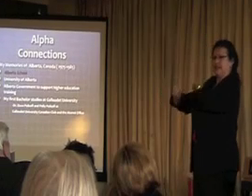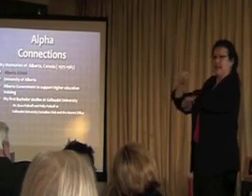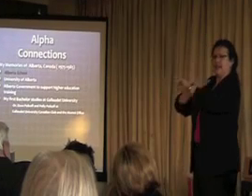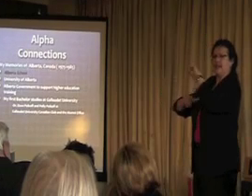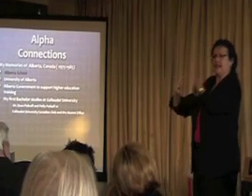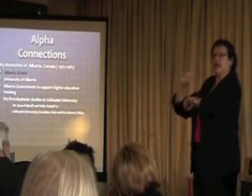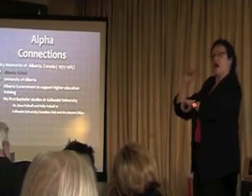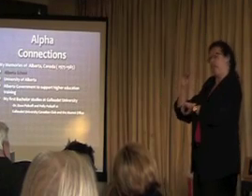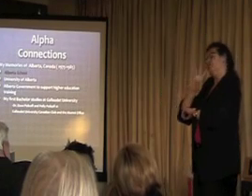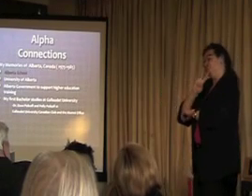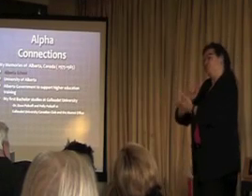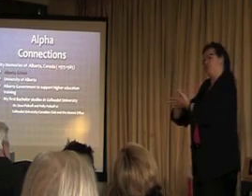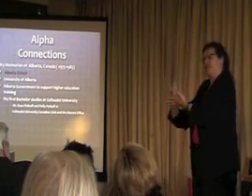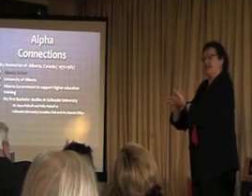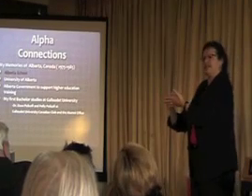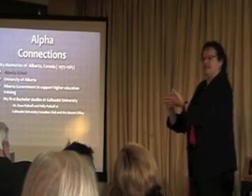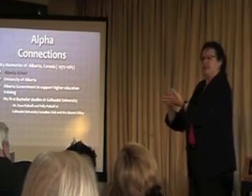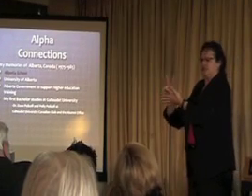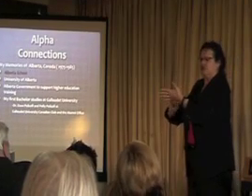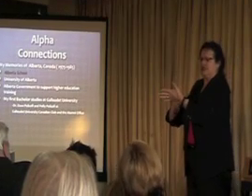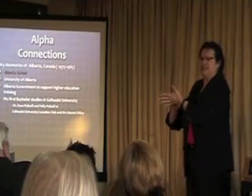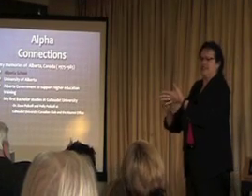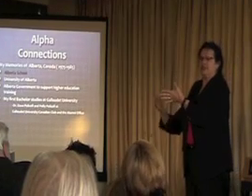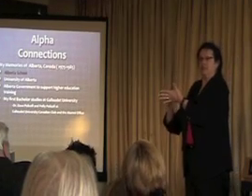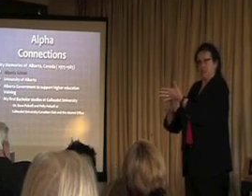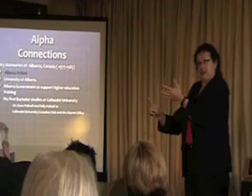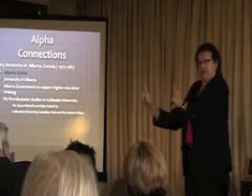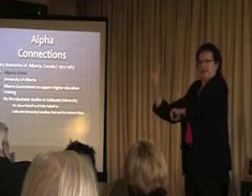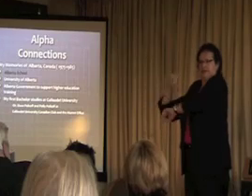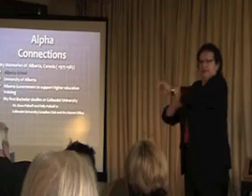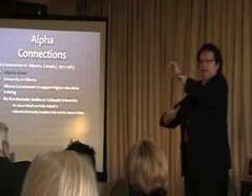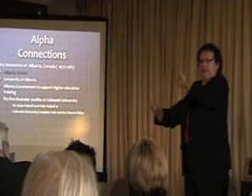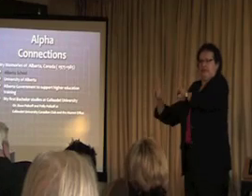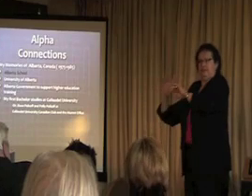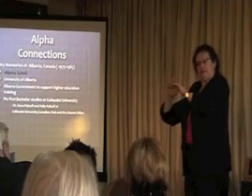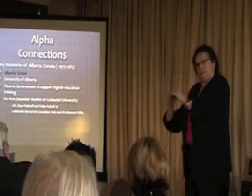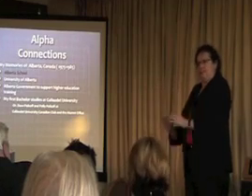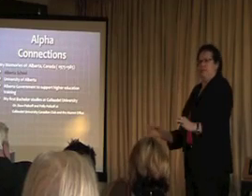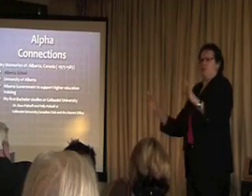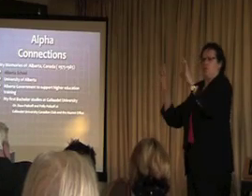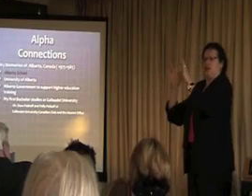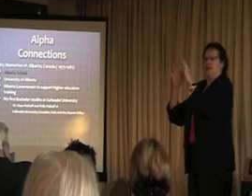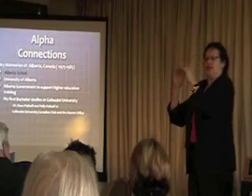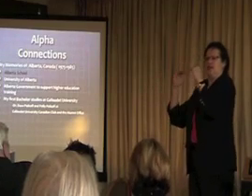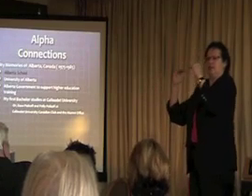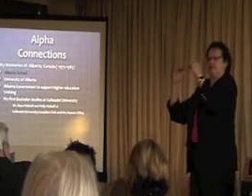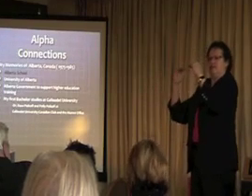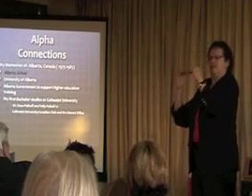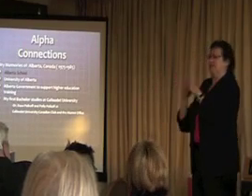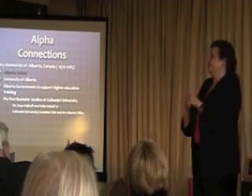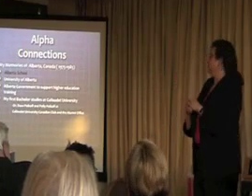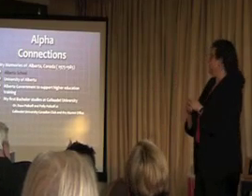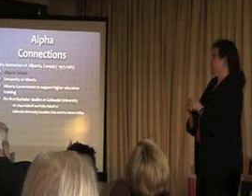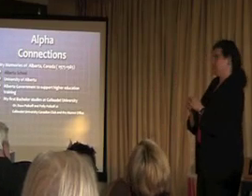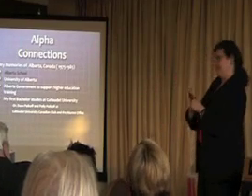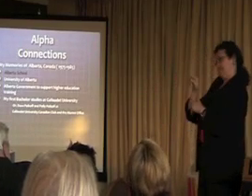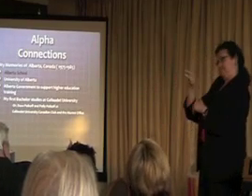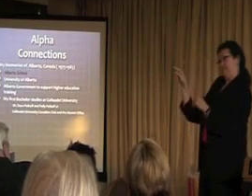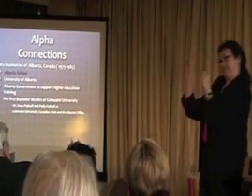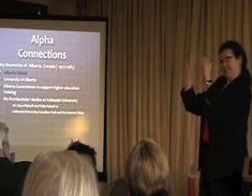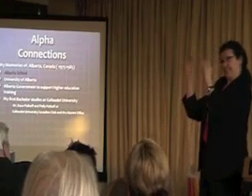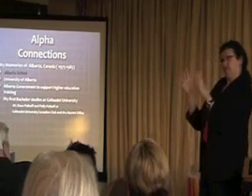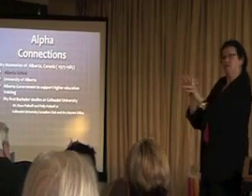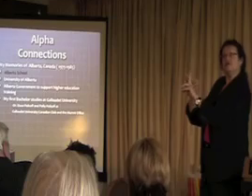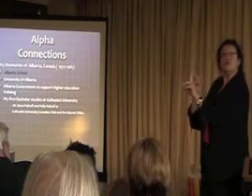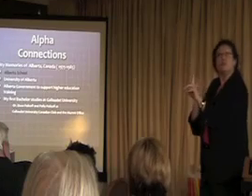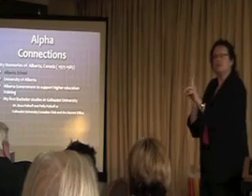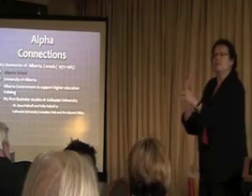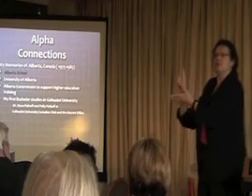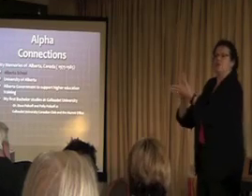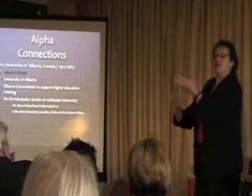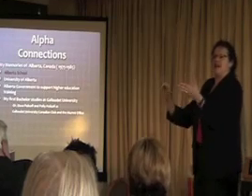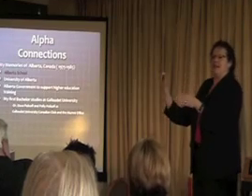I was taught sign language as well as written English. That became very important to recognize